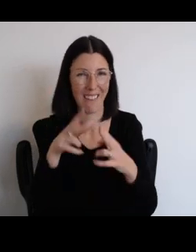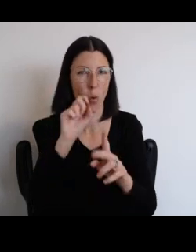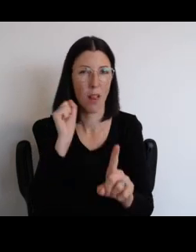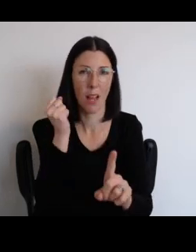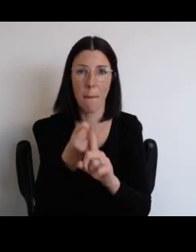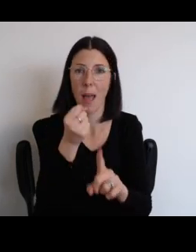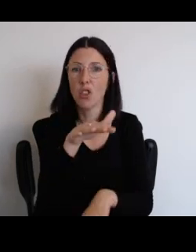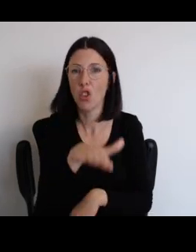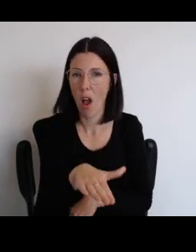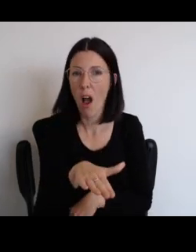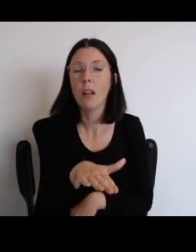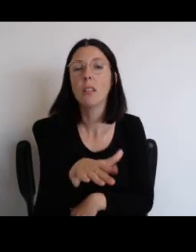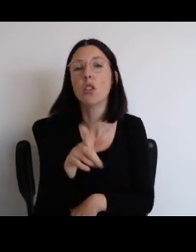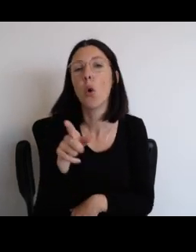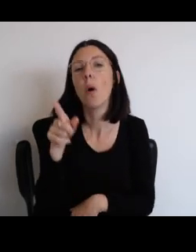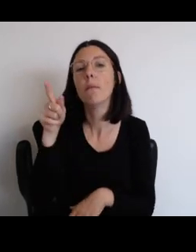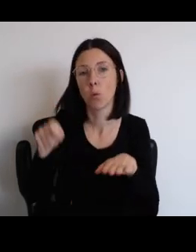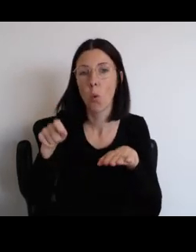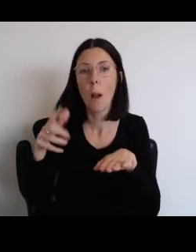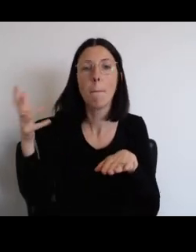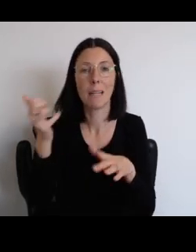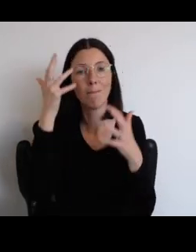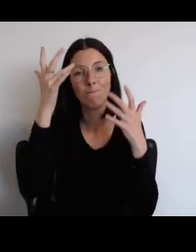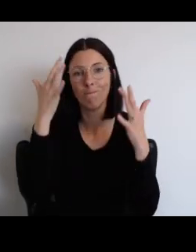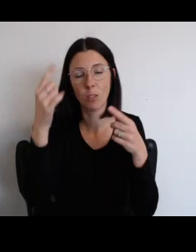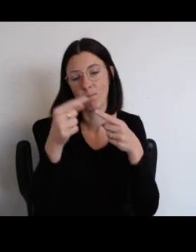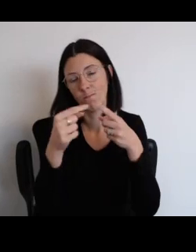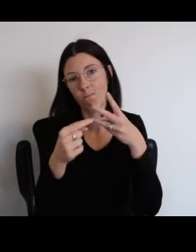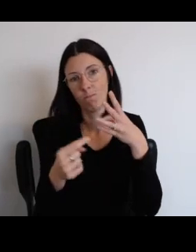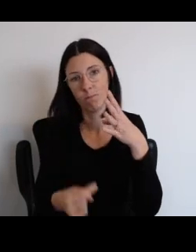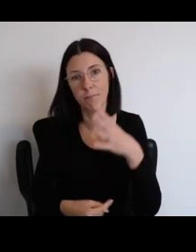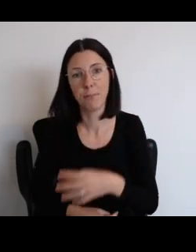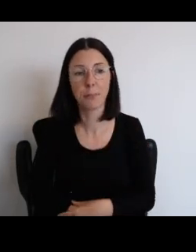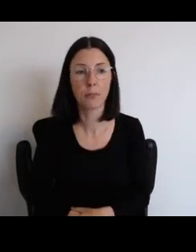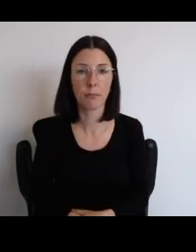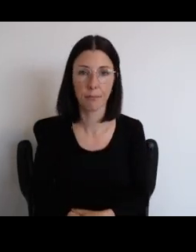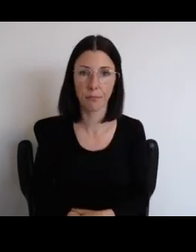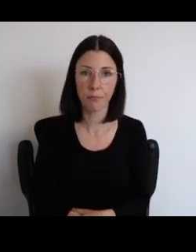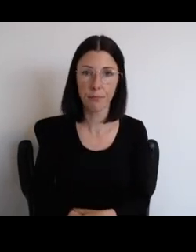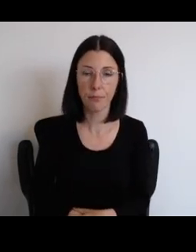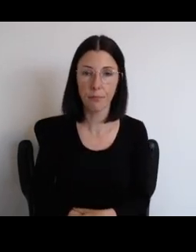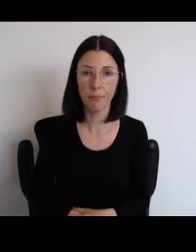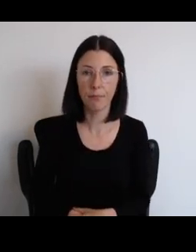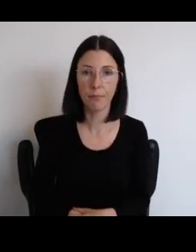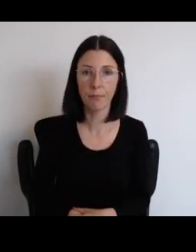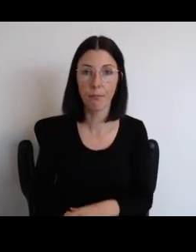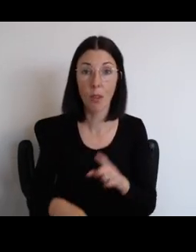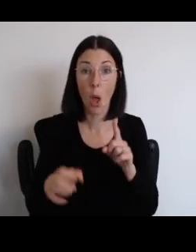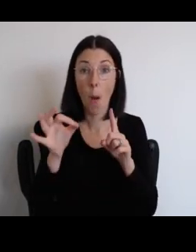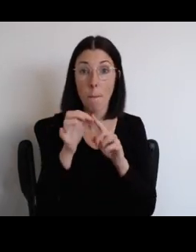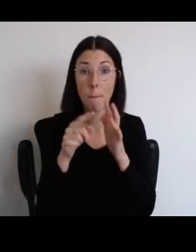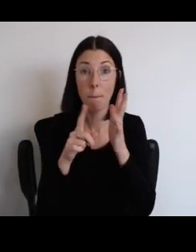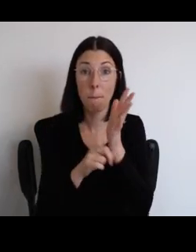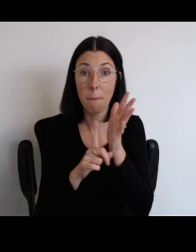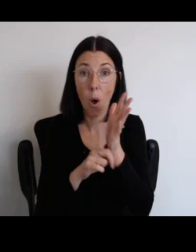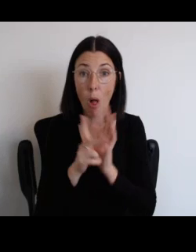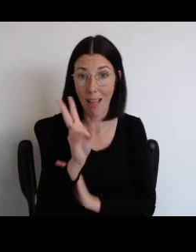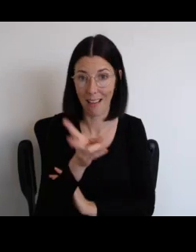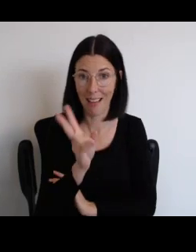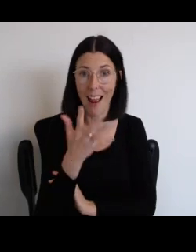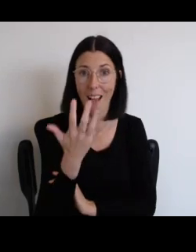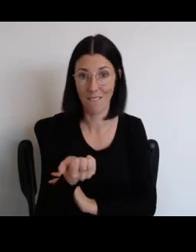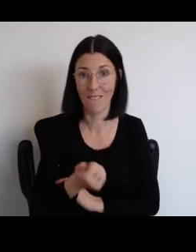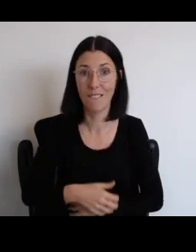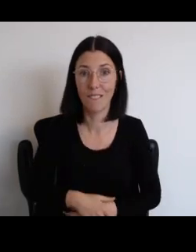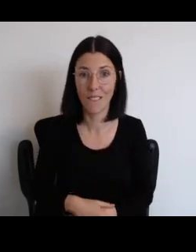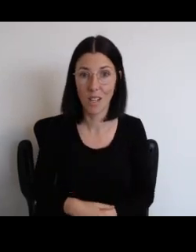for the court we have another poll so I'll just bring this up on everyone's screen now